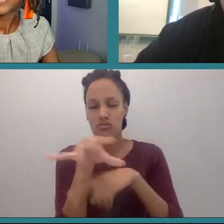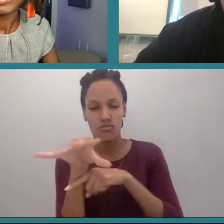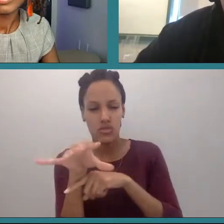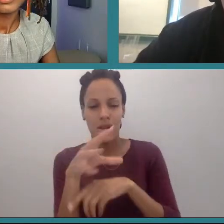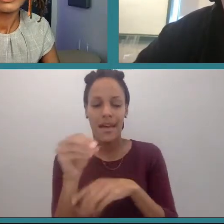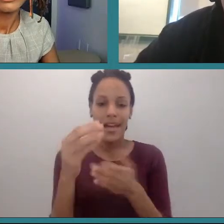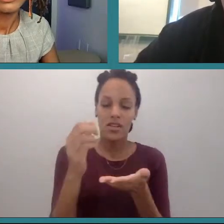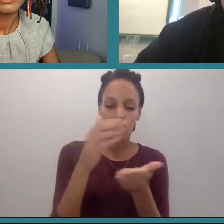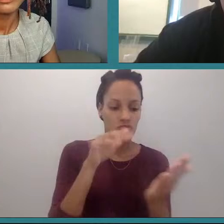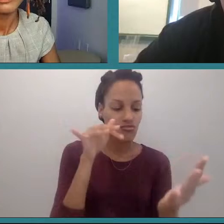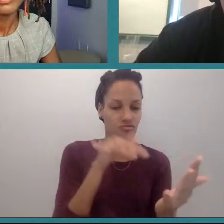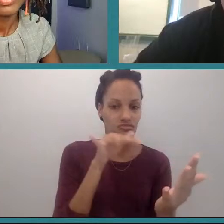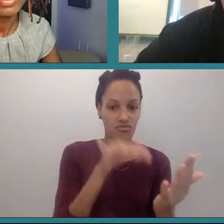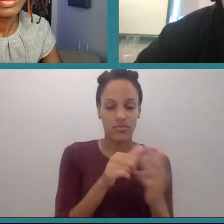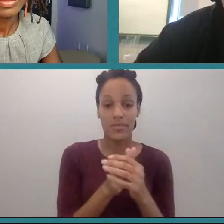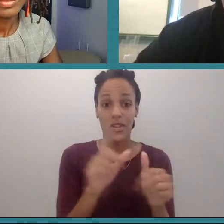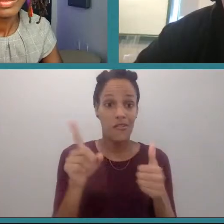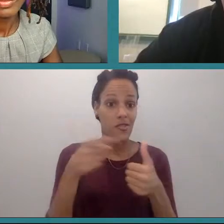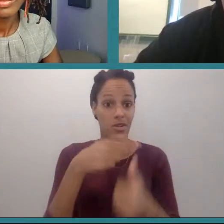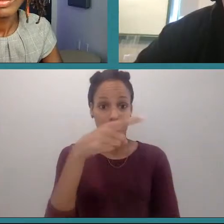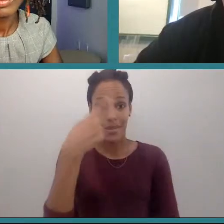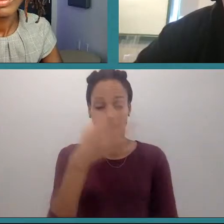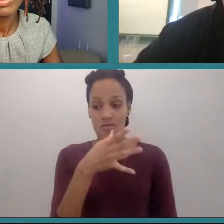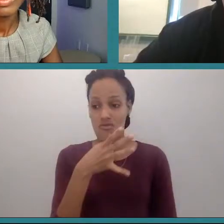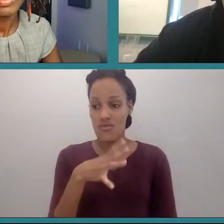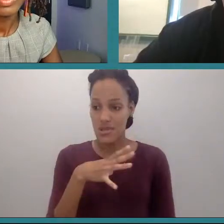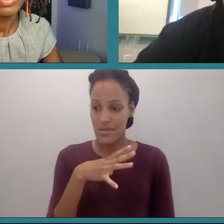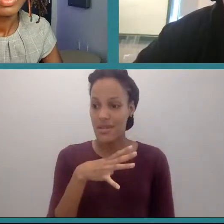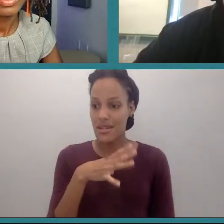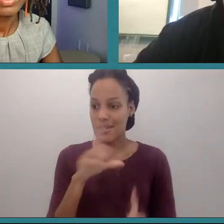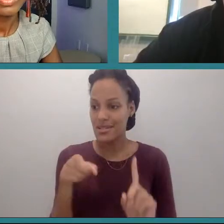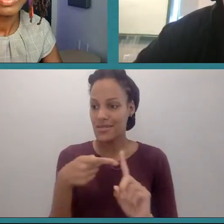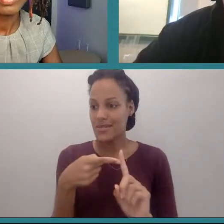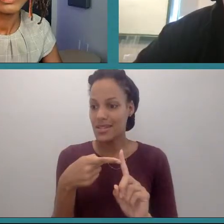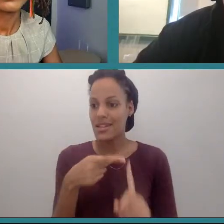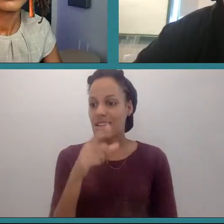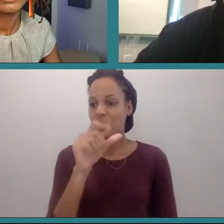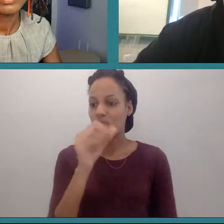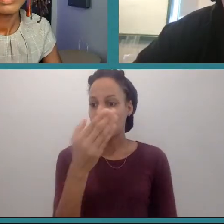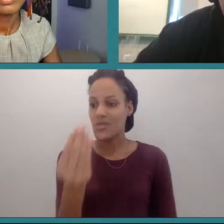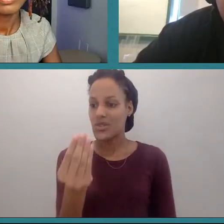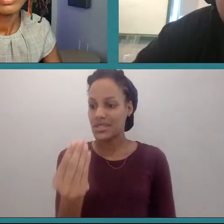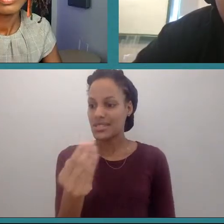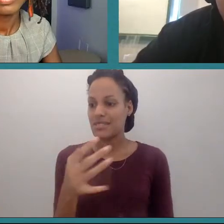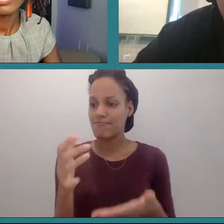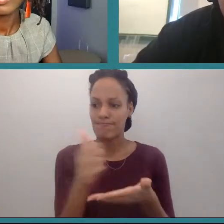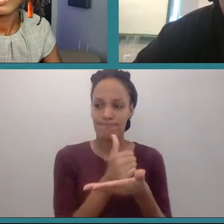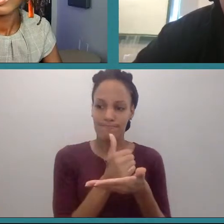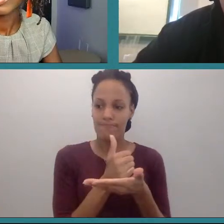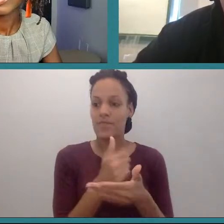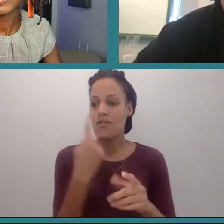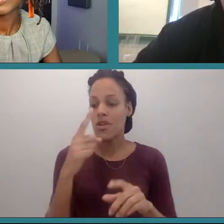the first Black woman to win an Eisner Award for her first book. Black Comics: Politics